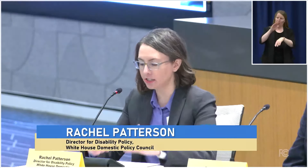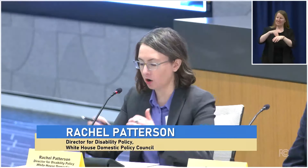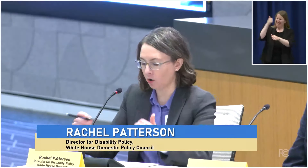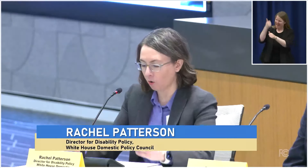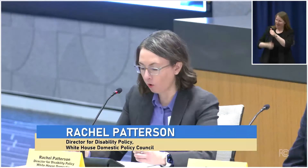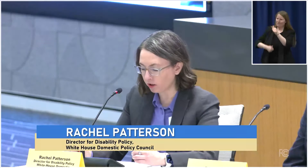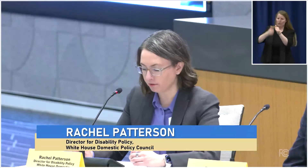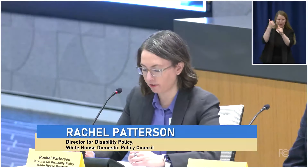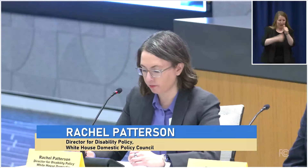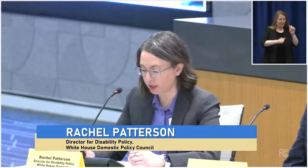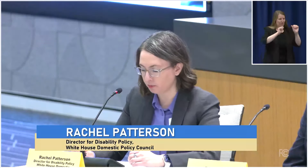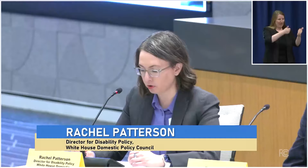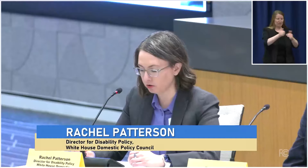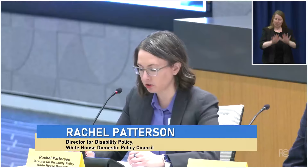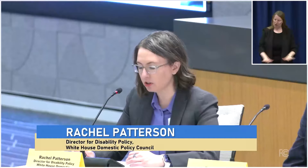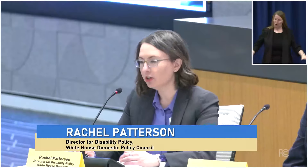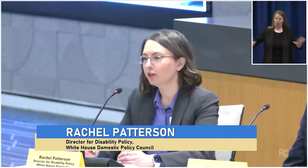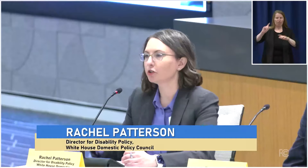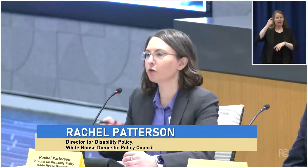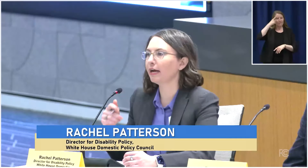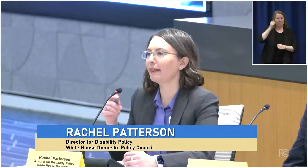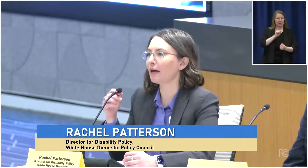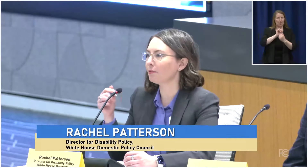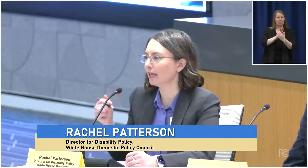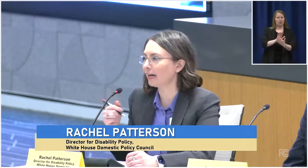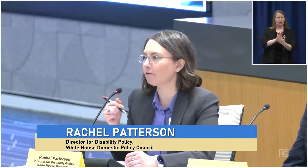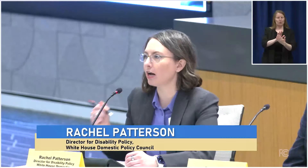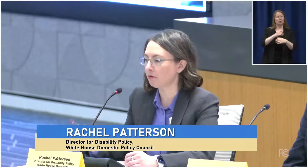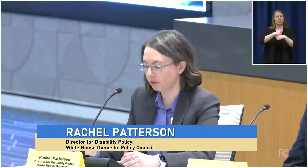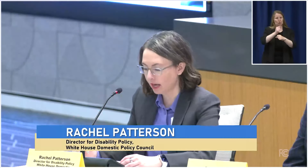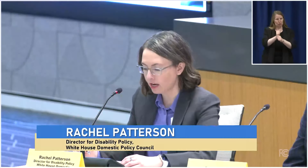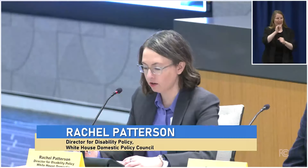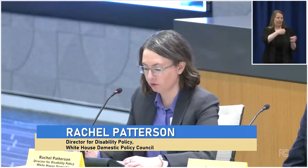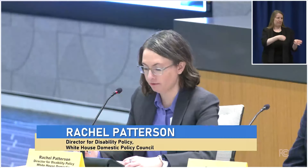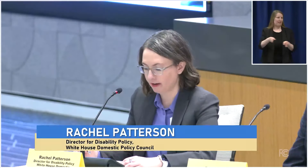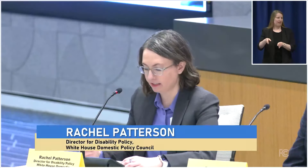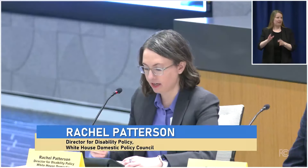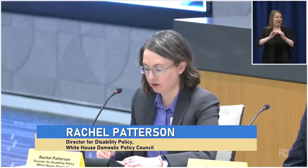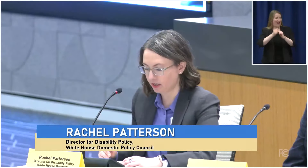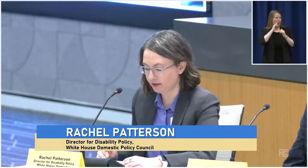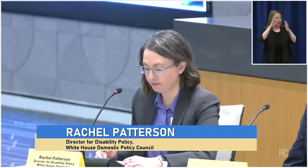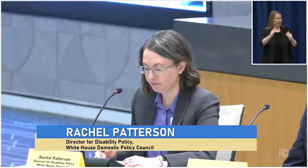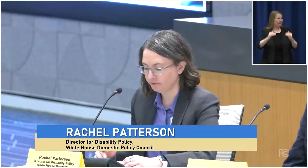EXECUTIVE ORDER ON EQUITY. SAYING THE POLICY OF MY ADMINISTRATION IS THAT THE FEDERAL GOVERNMENT SHOULD PURSUE A COMPREHENSIVE